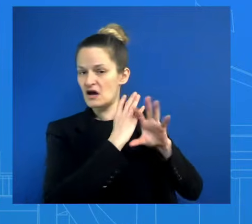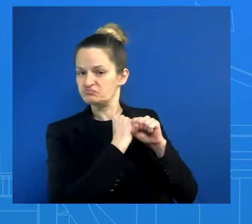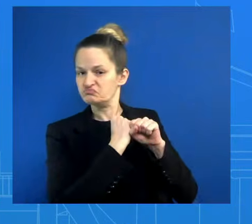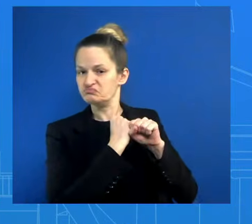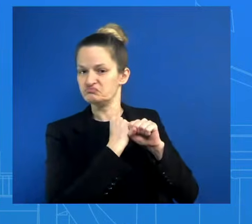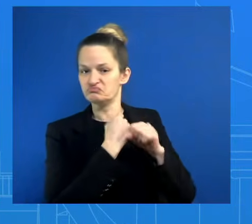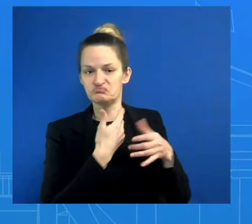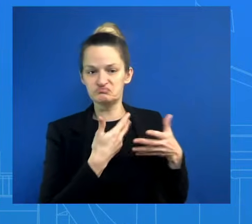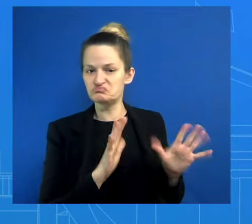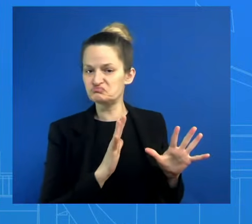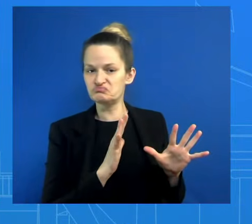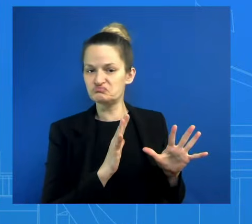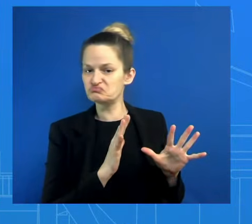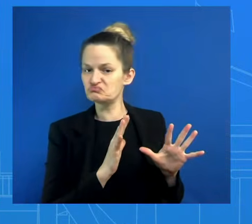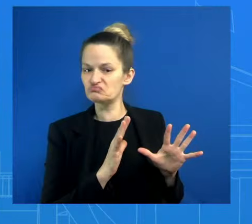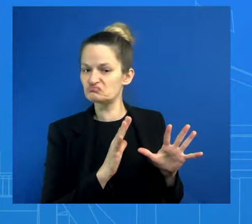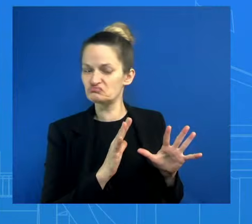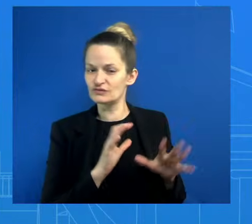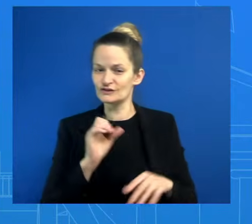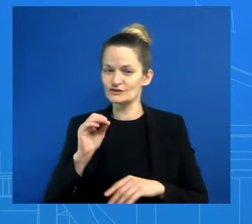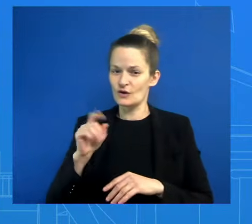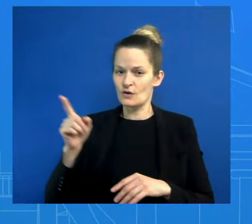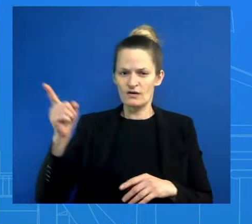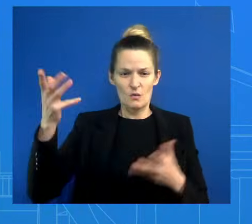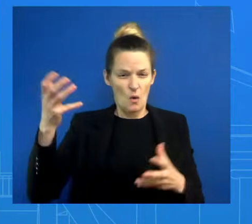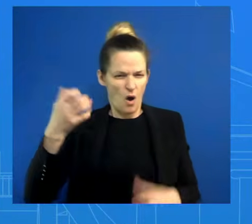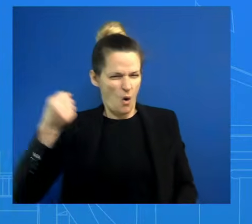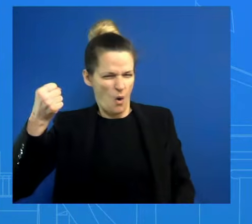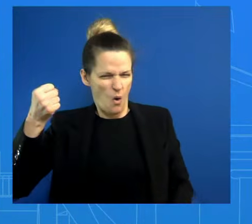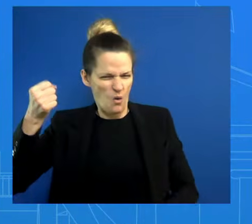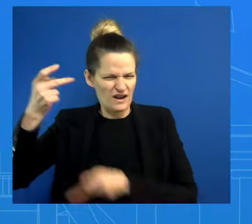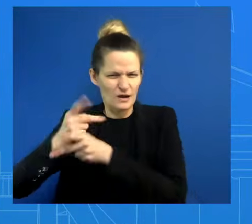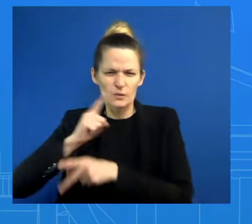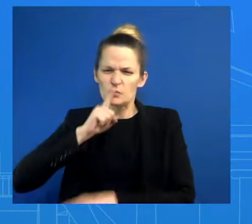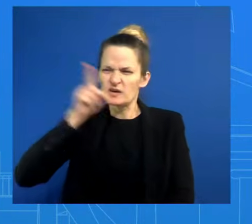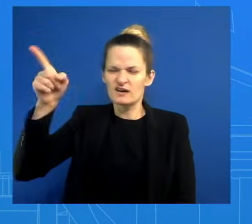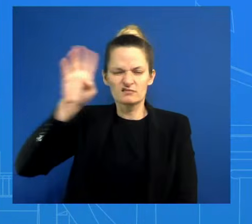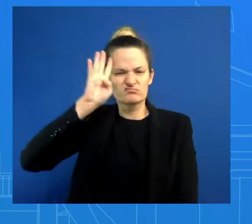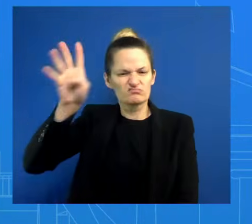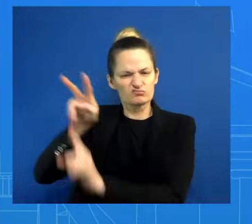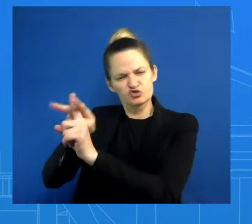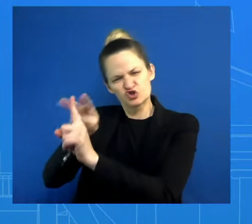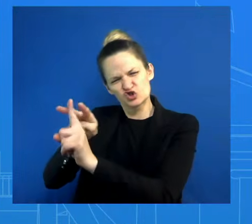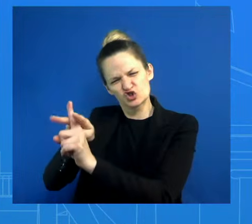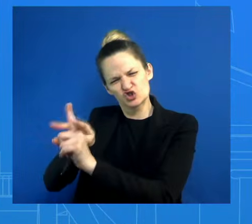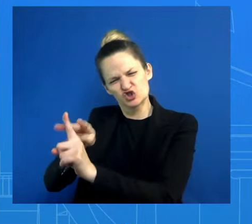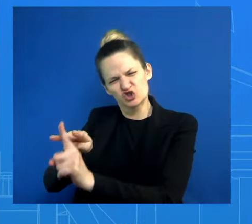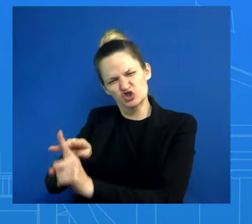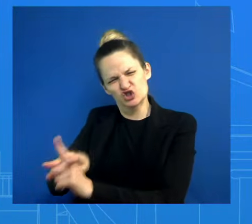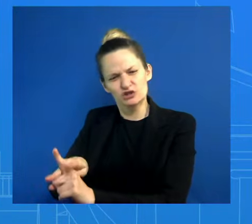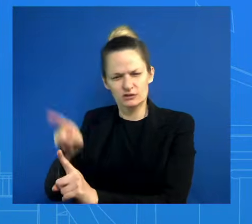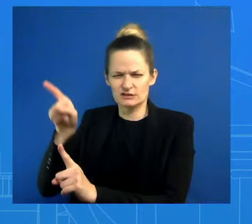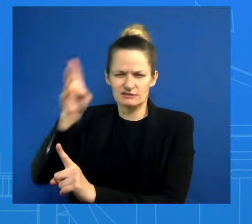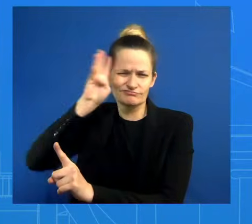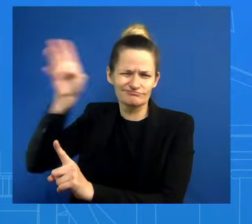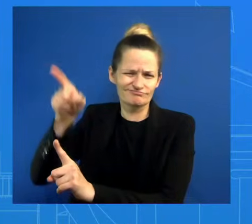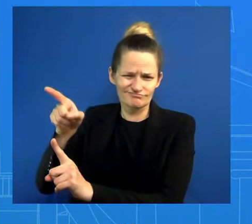that they levied against Paul. And so at this -- at this time, we were not able to -- we were not able to secure his release.